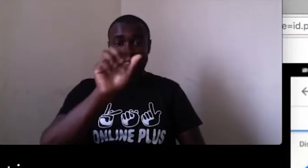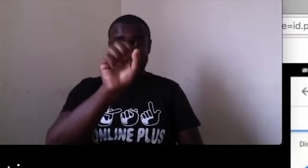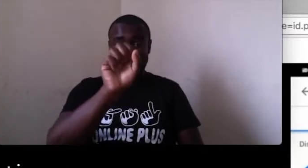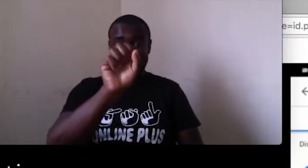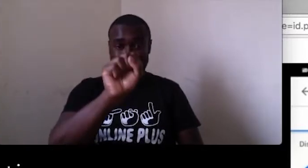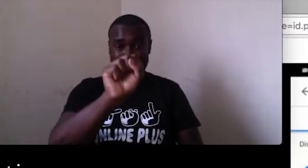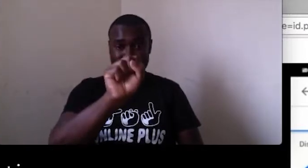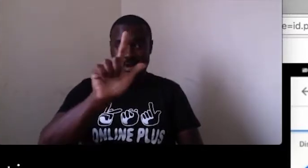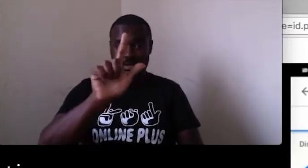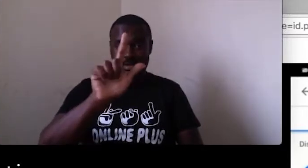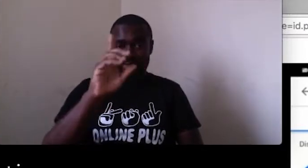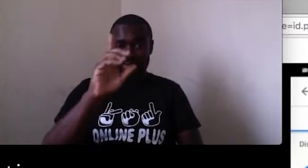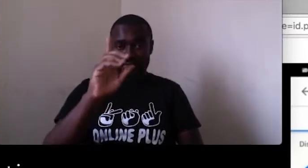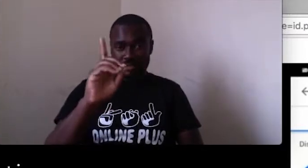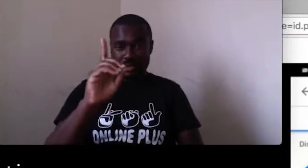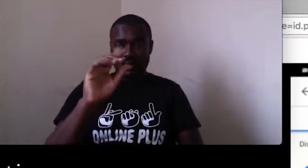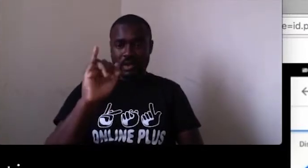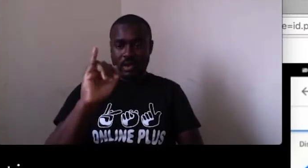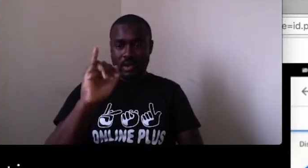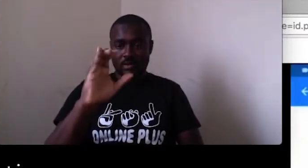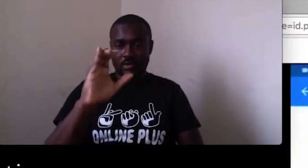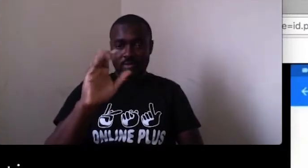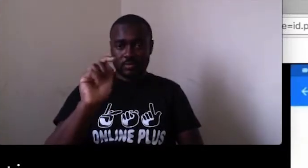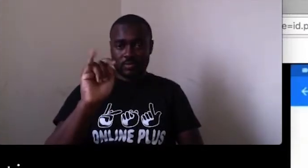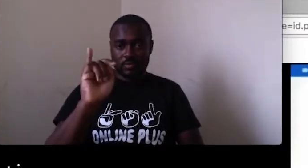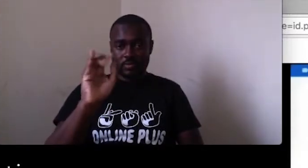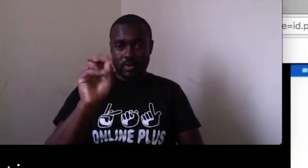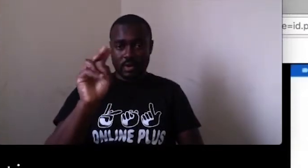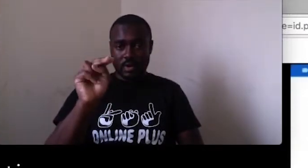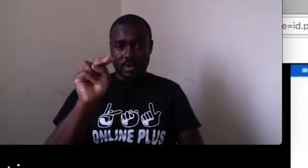@SLDictionary